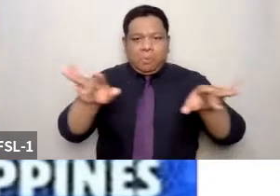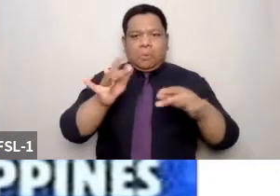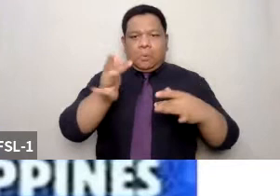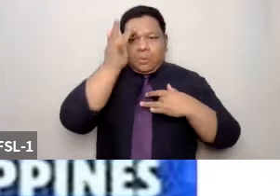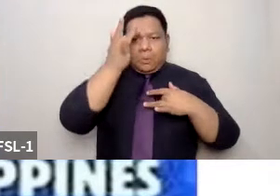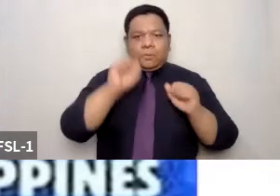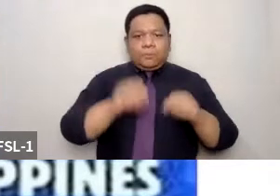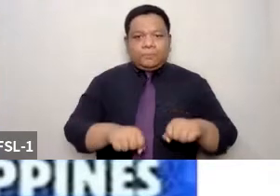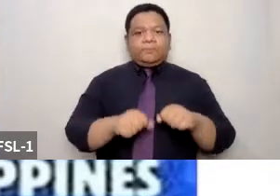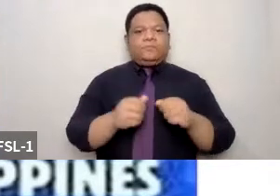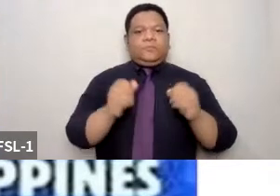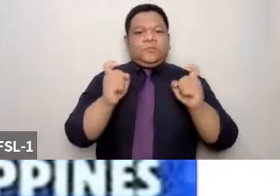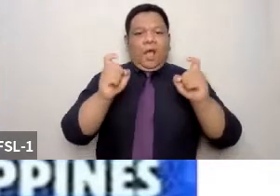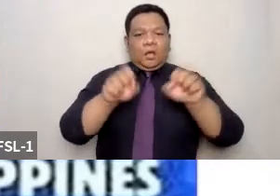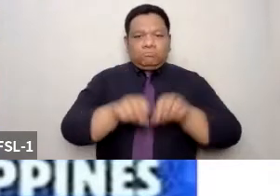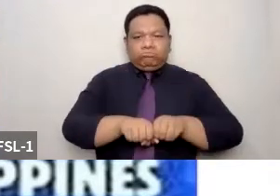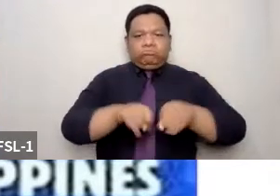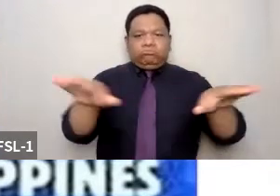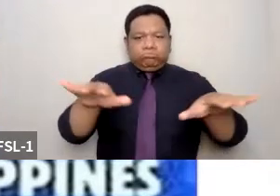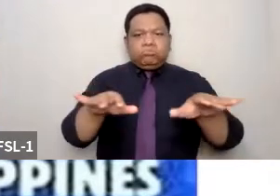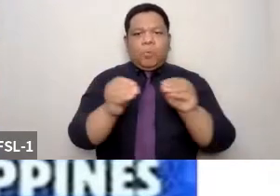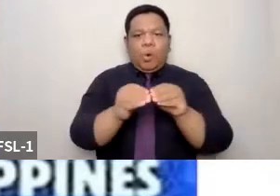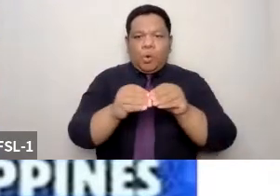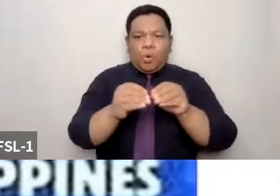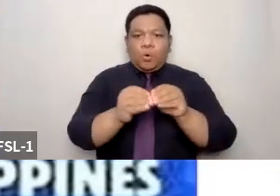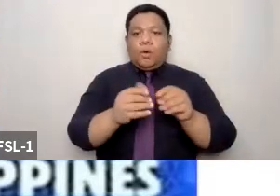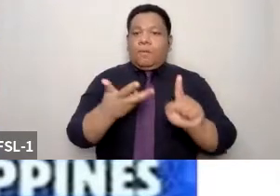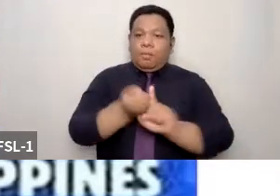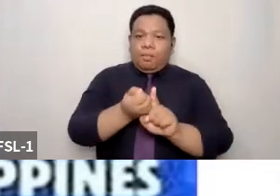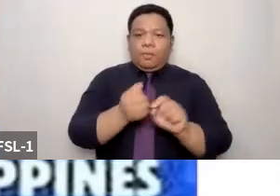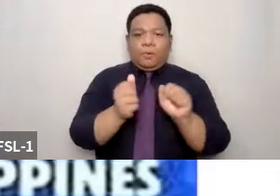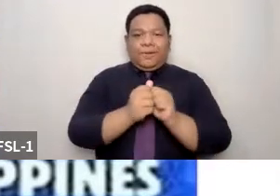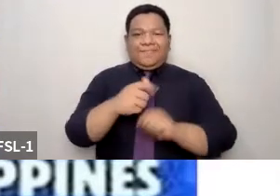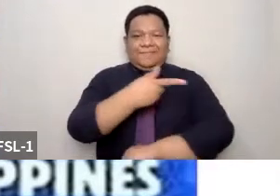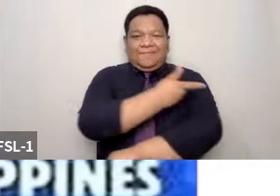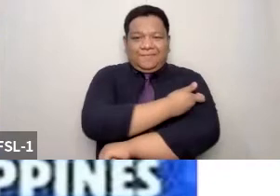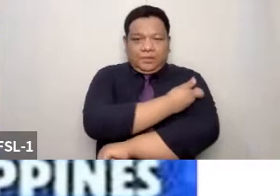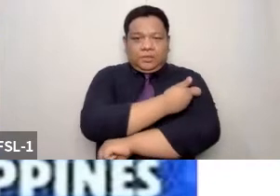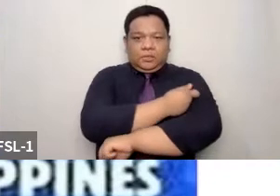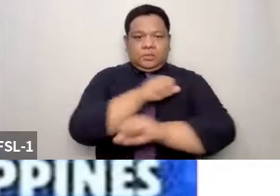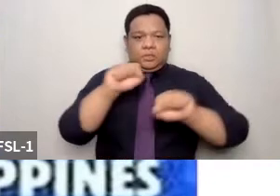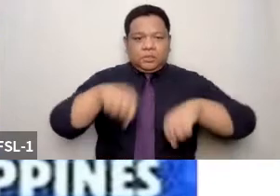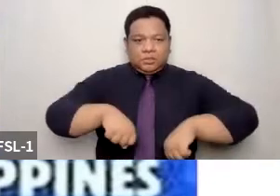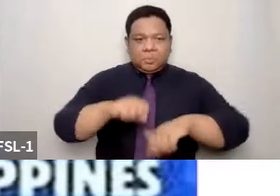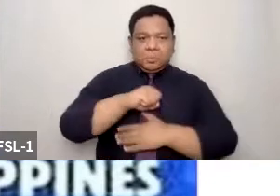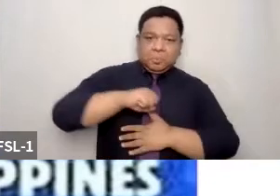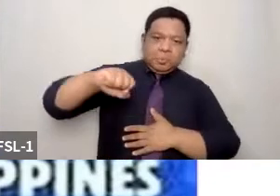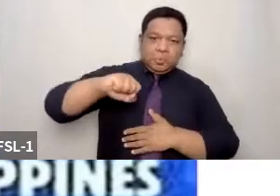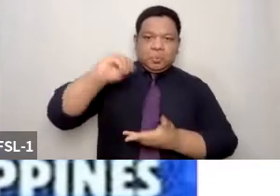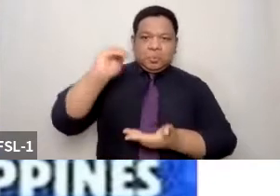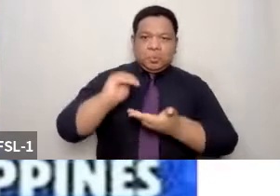They are more infectious and they have impacts on the vaccines, they can reduce vaccine efficacy.